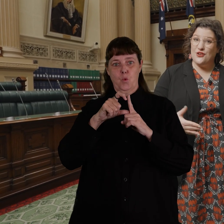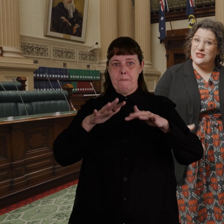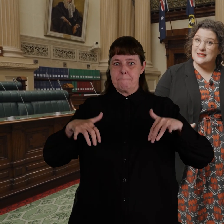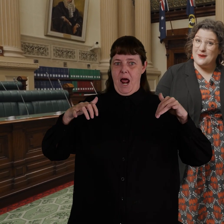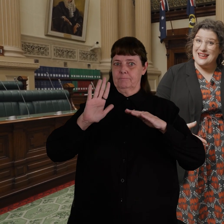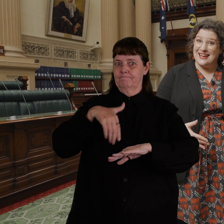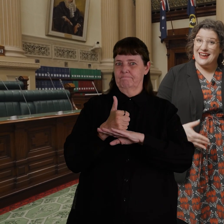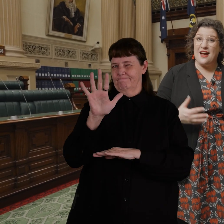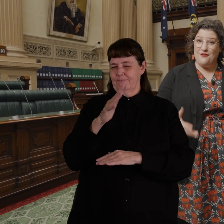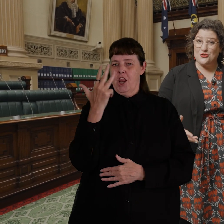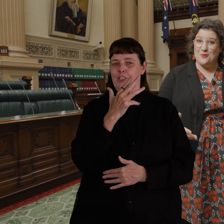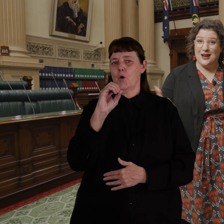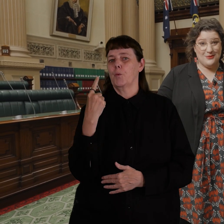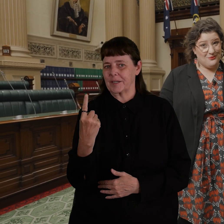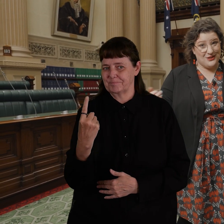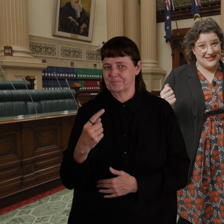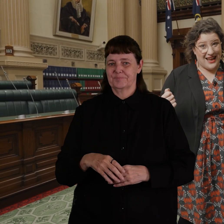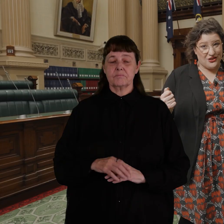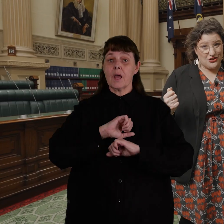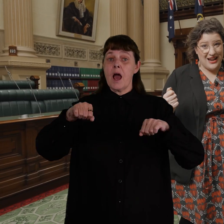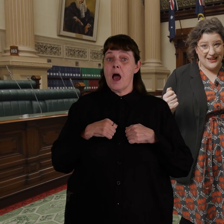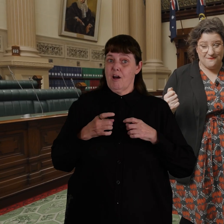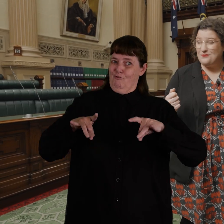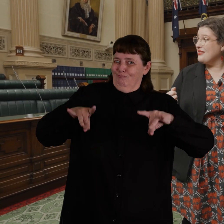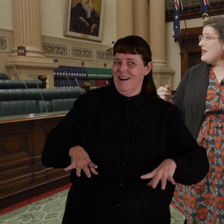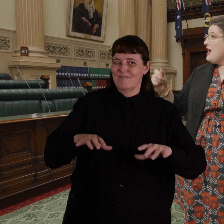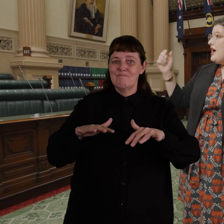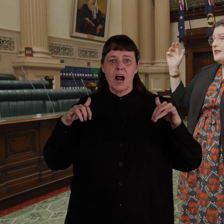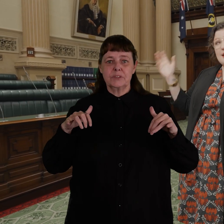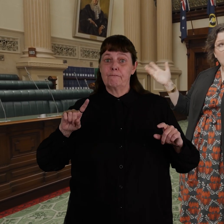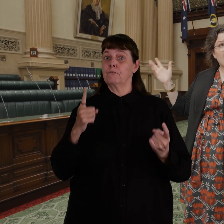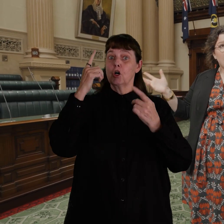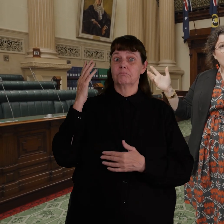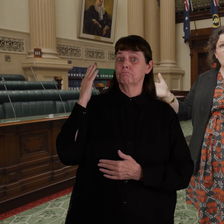The first speaker in our federal Parliament was a South Australian. Some of the other